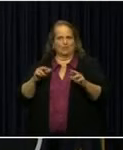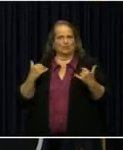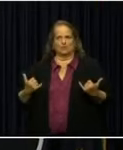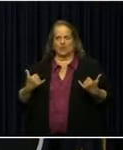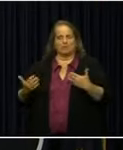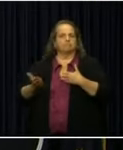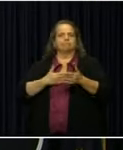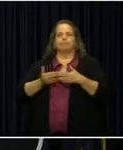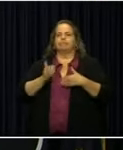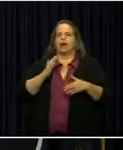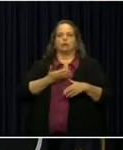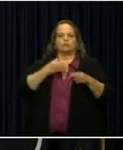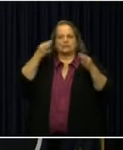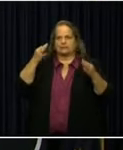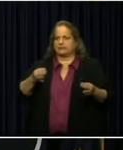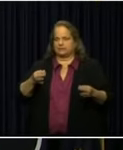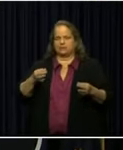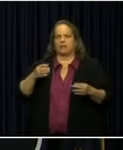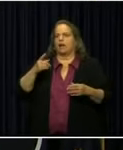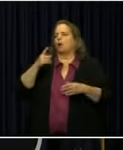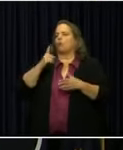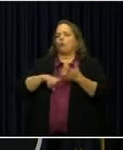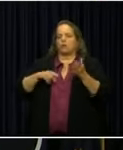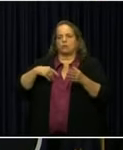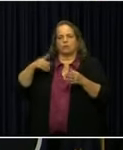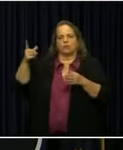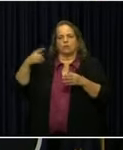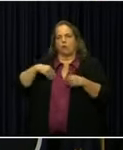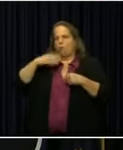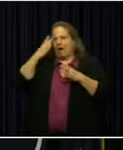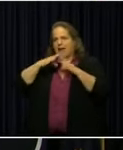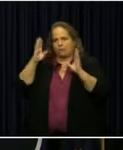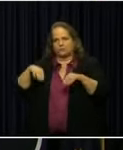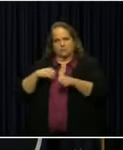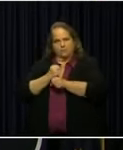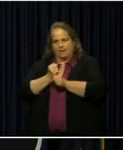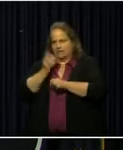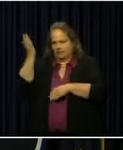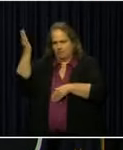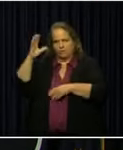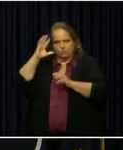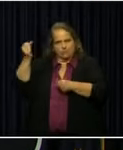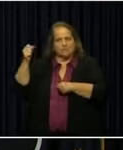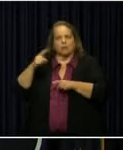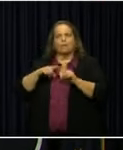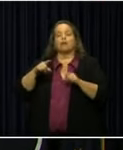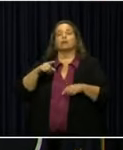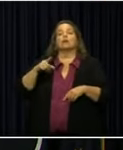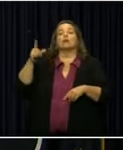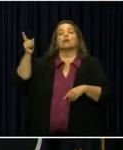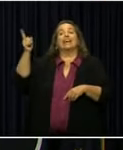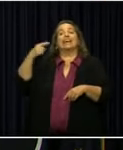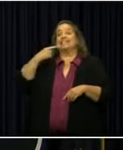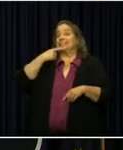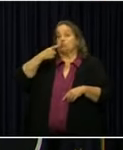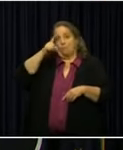ONLY TO BE A FLAT E. PLATEAU, THEY WANT US ON THE DOWNSLOPE WOULD BE DOWN SIDE OF THAT MOUNTAIN OR THAT HILL SO THAT WE